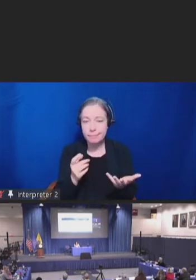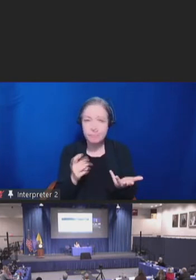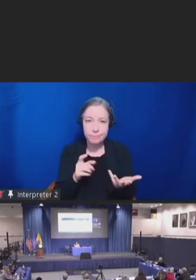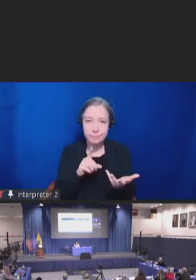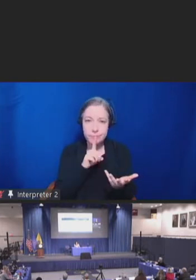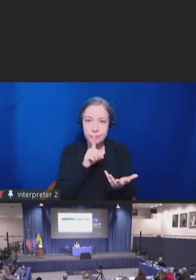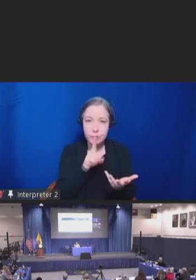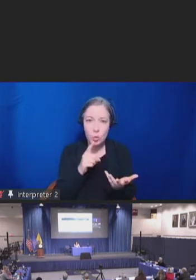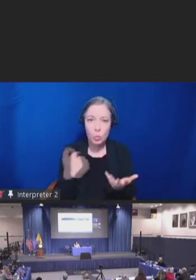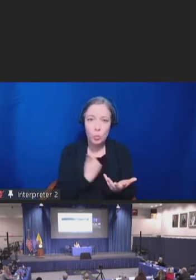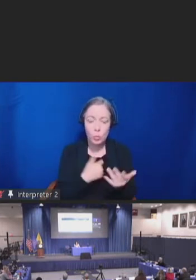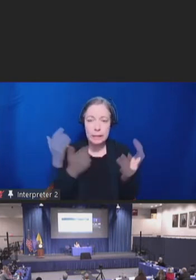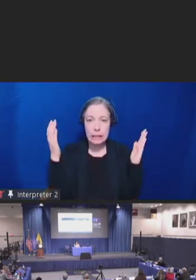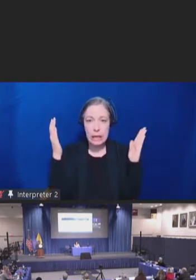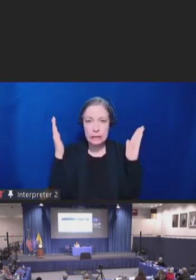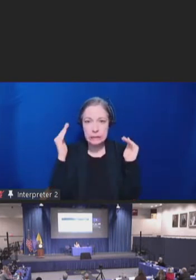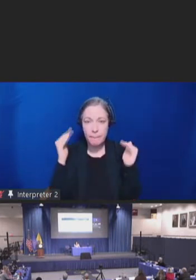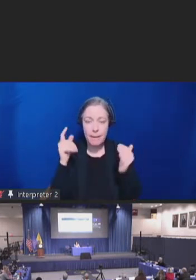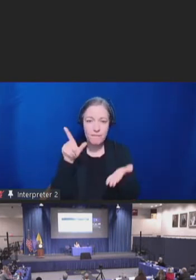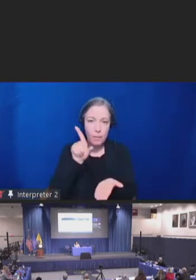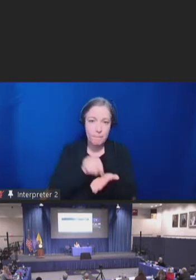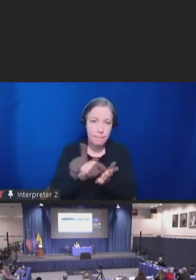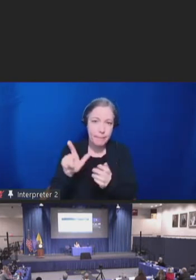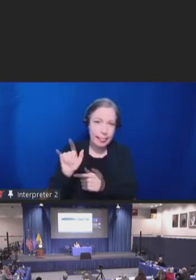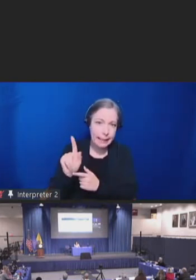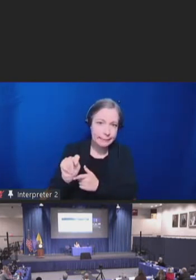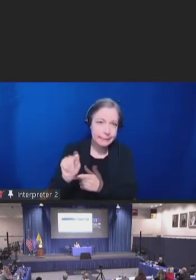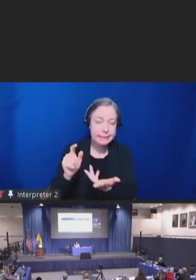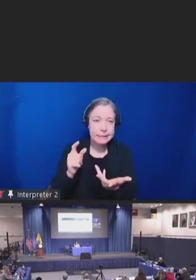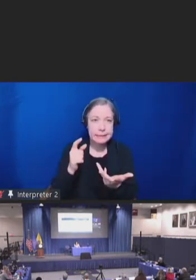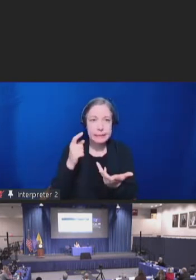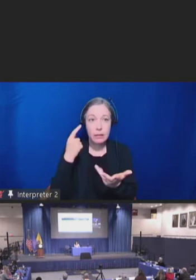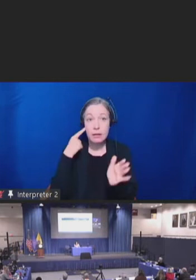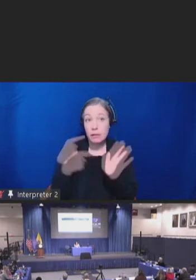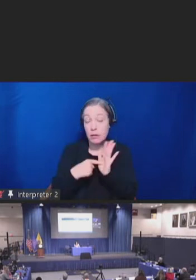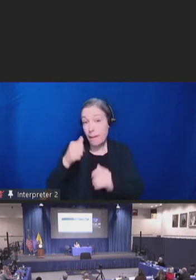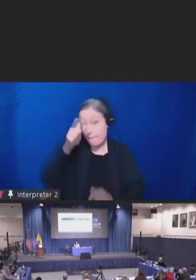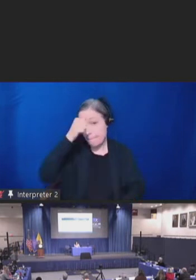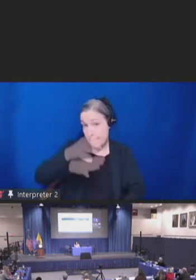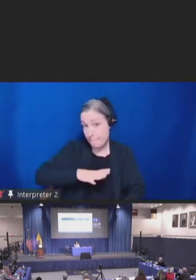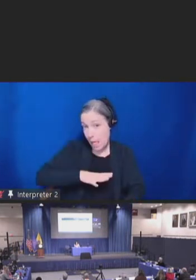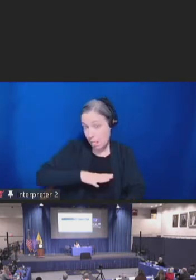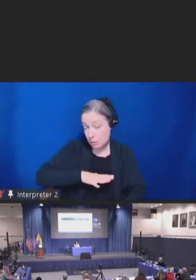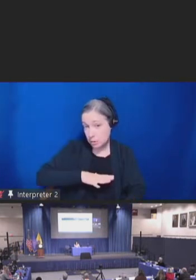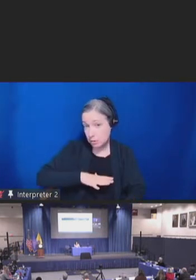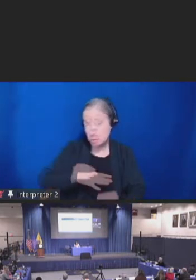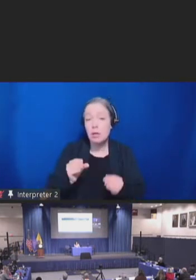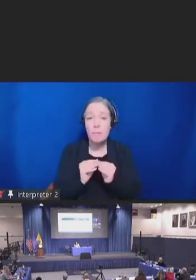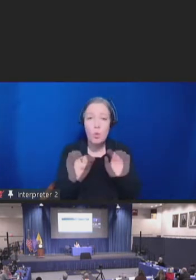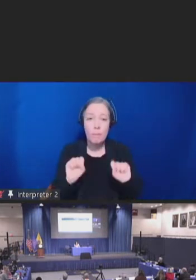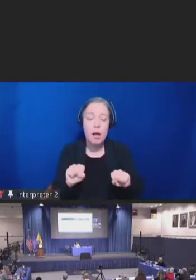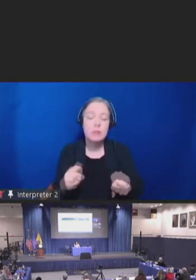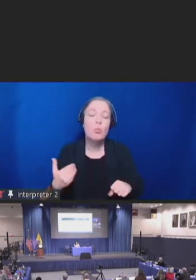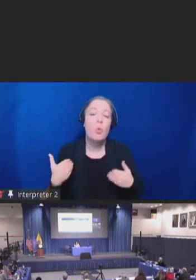be expected by published literature. For example, males are more likely to have asthma than females, at least in this age